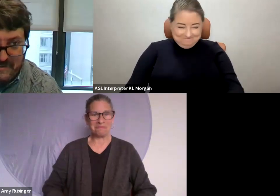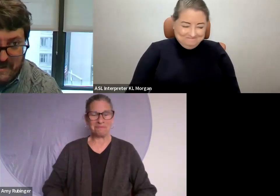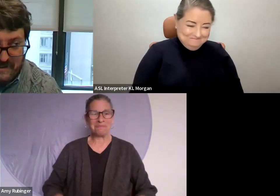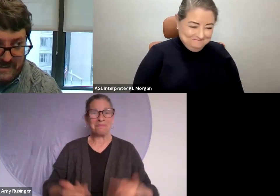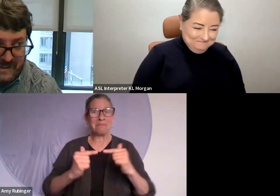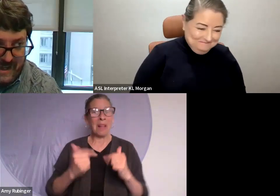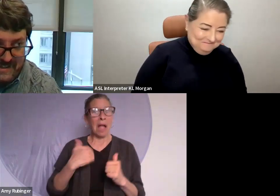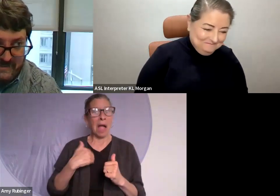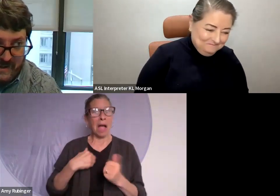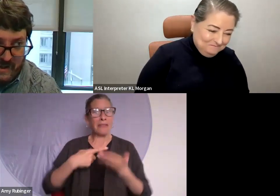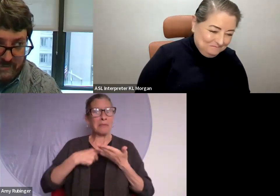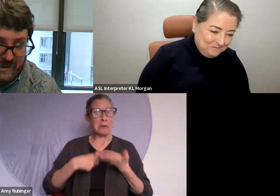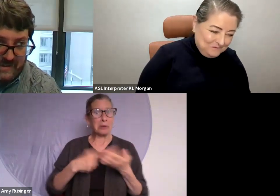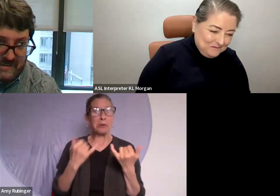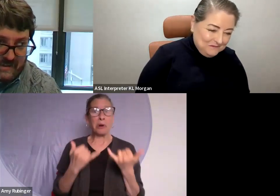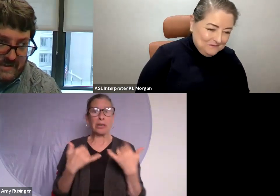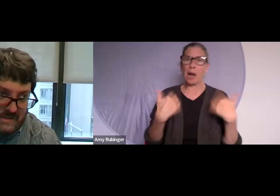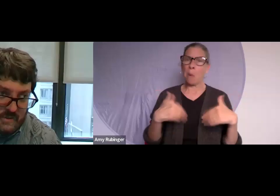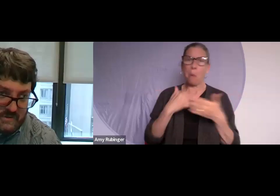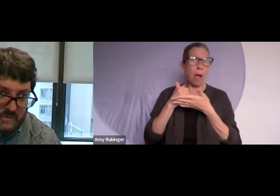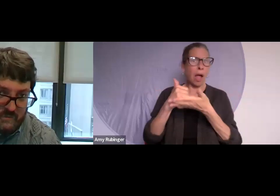this talk today is very helpful. And it needs to continue as we